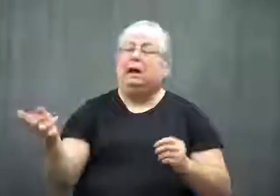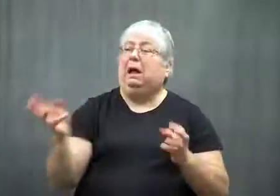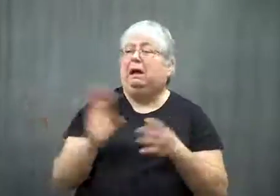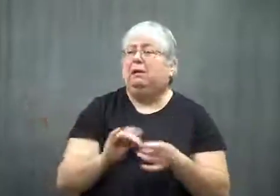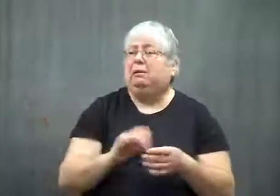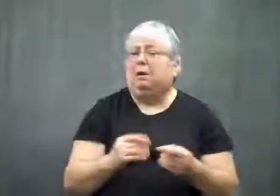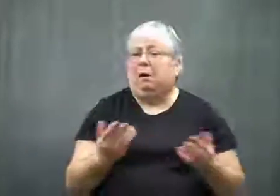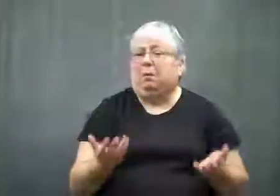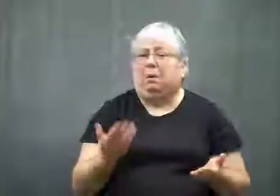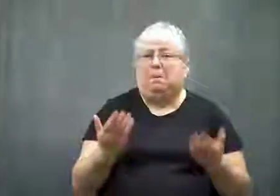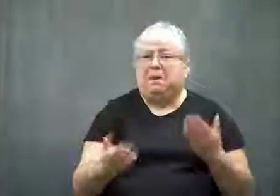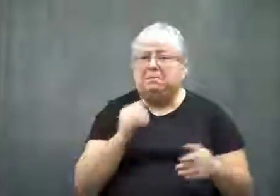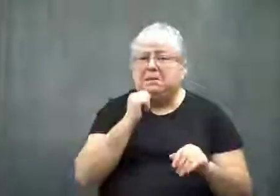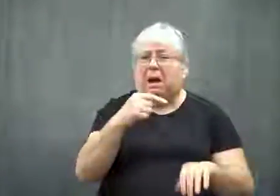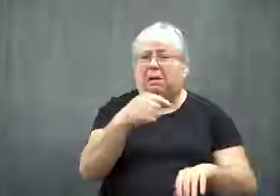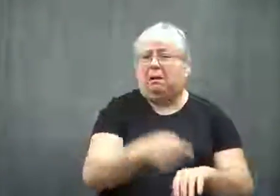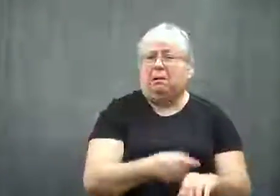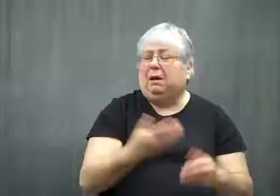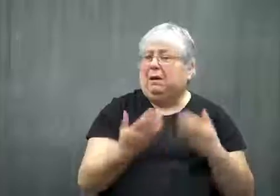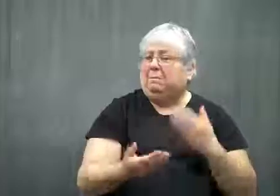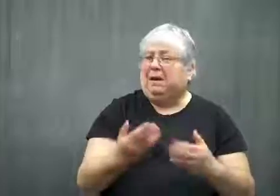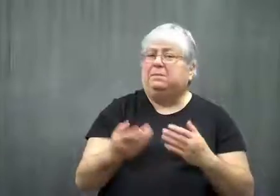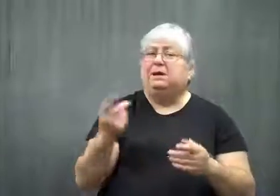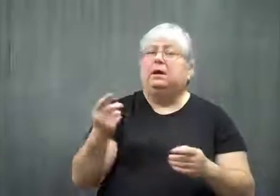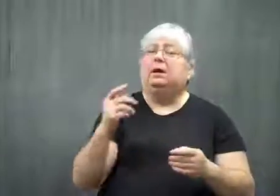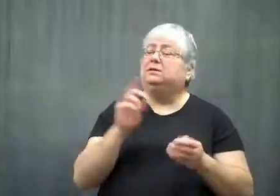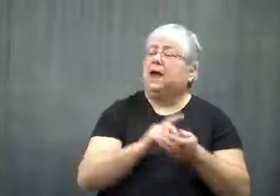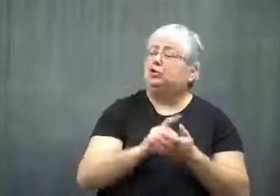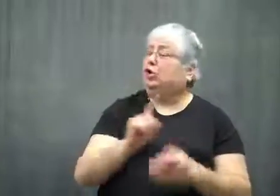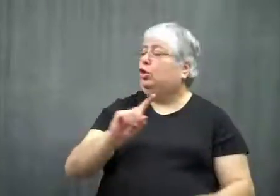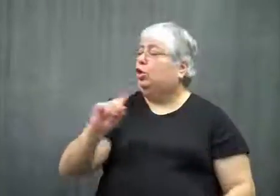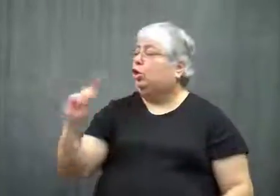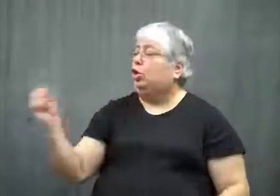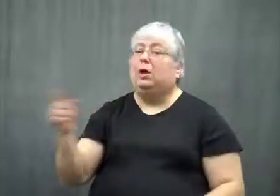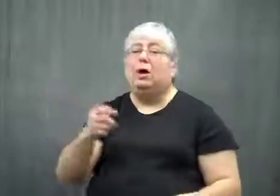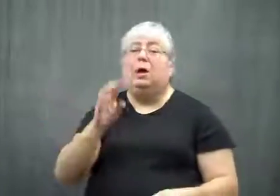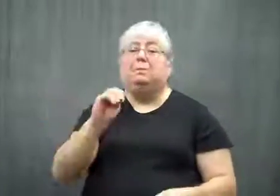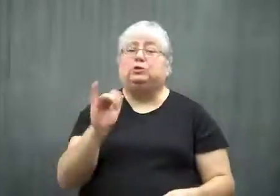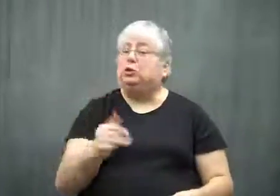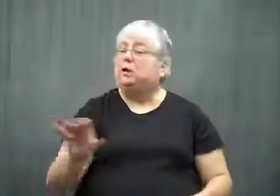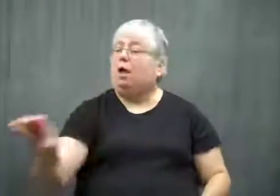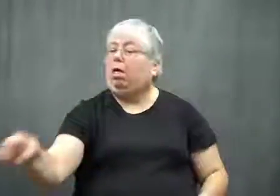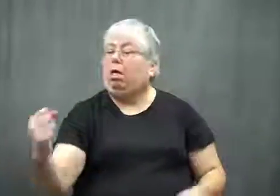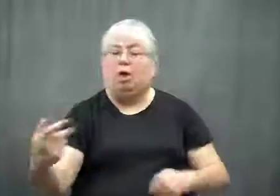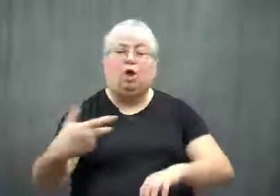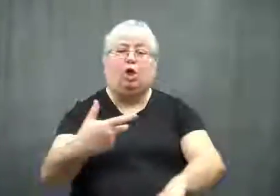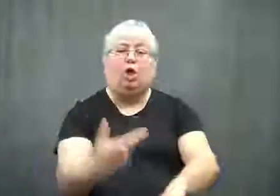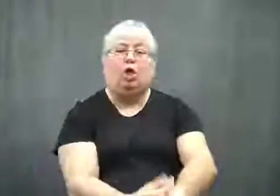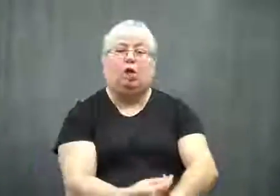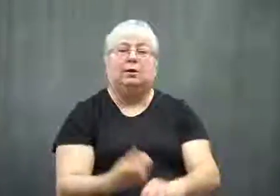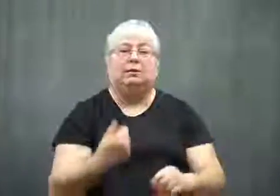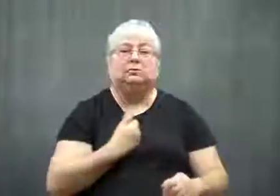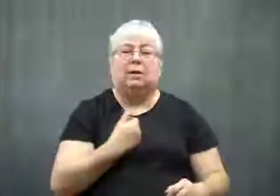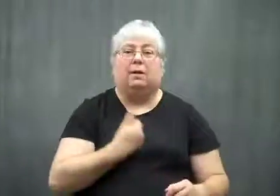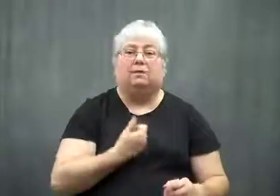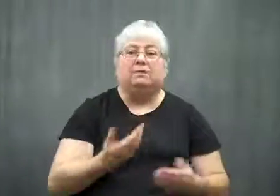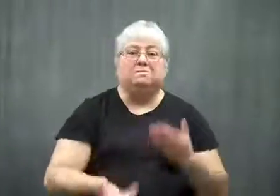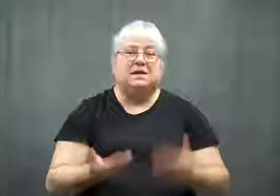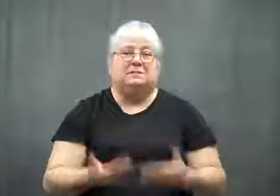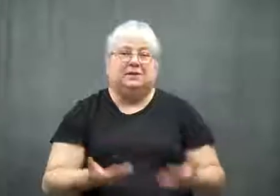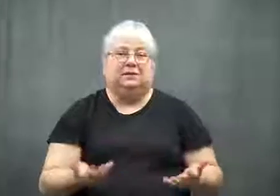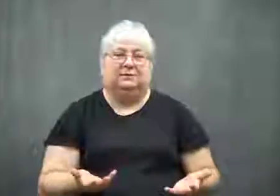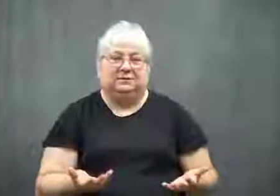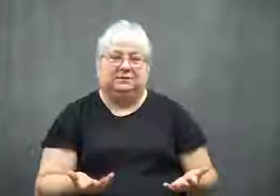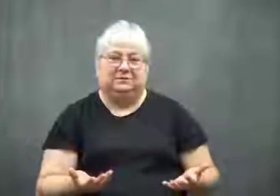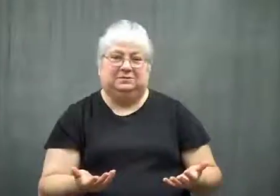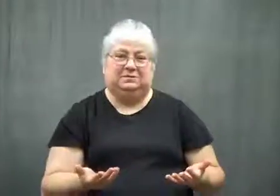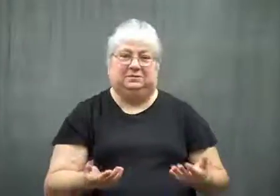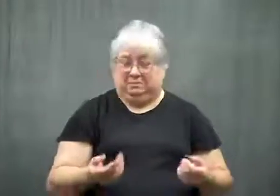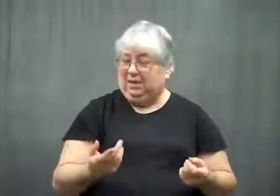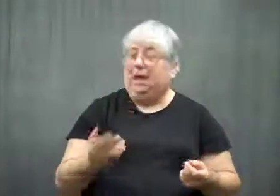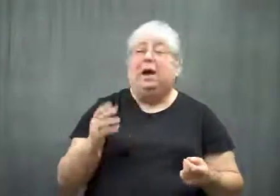He said Jackson may have injected himself with the Propofol while Murray was out of the room.